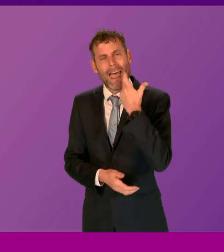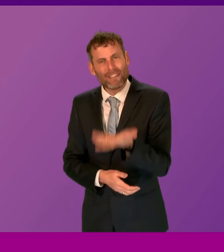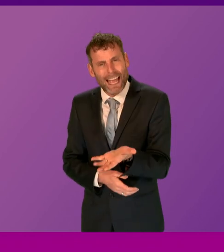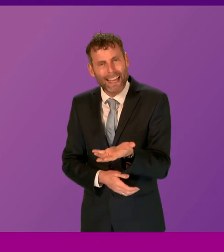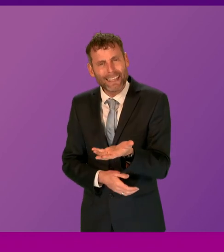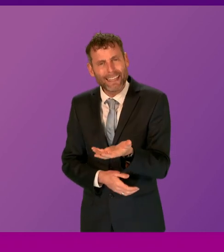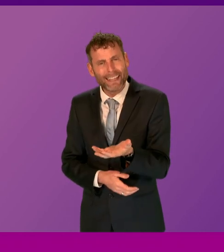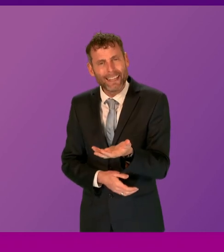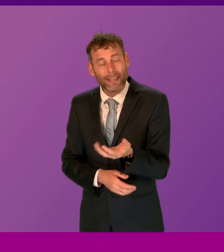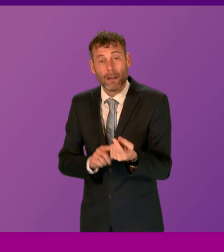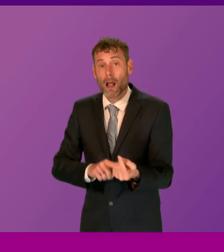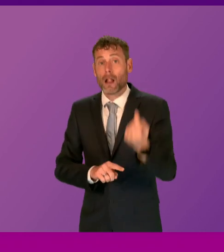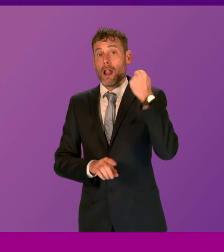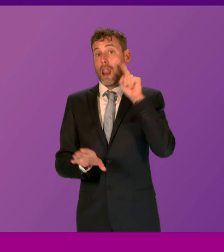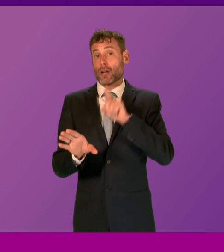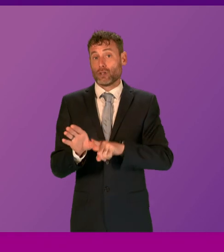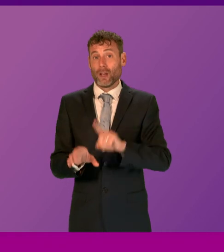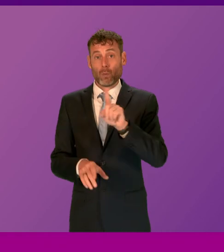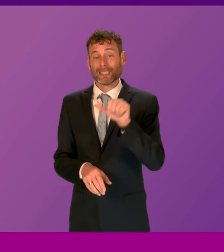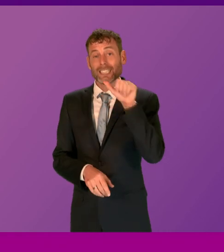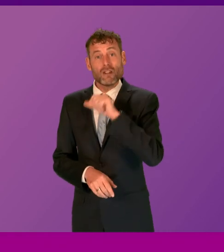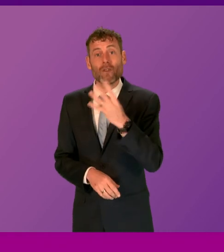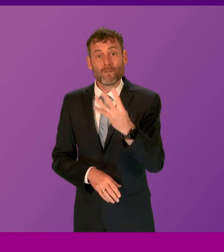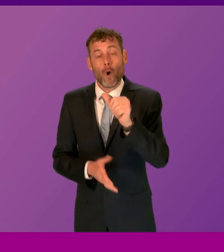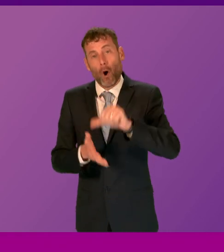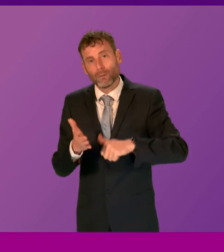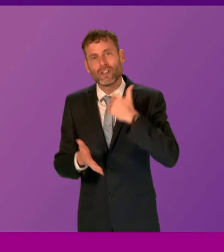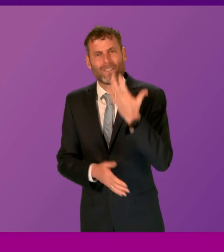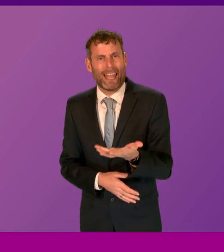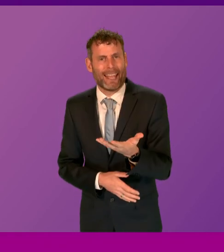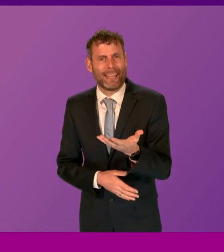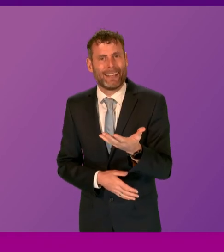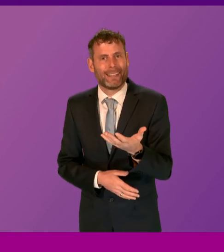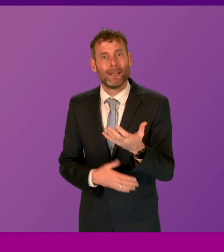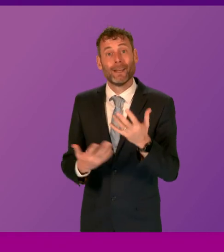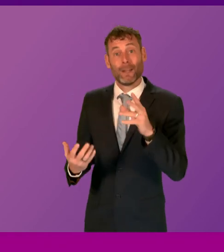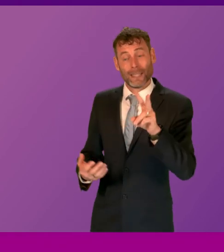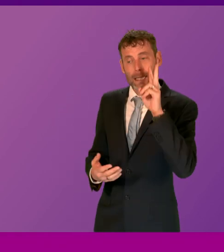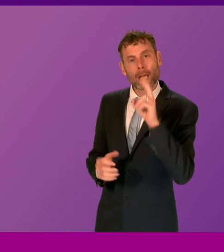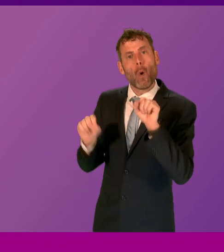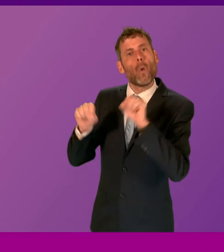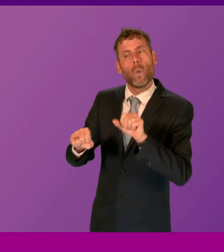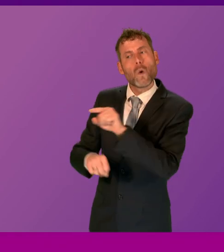604 in January of the previous year. On long waits, there have been elements of recovery.